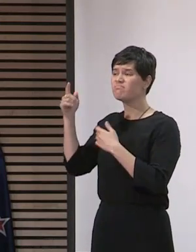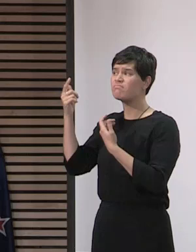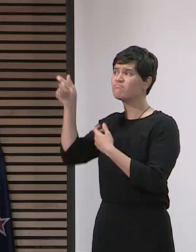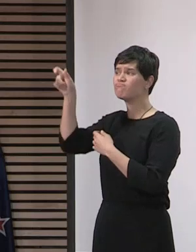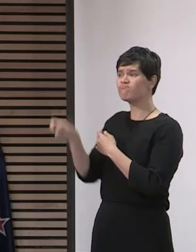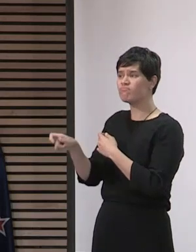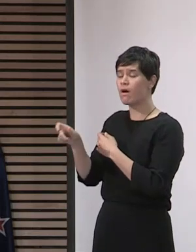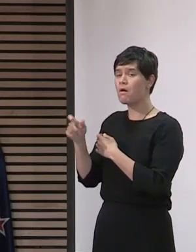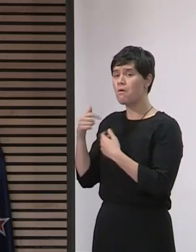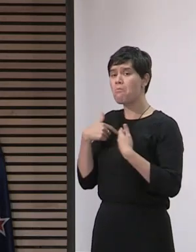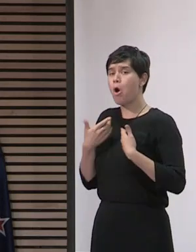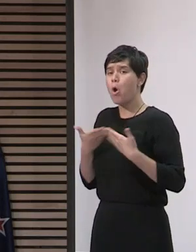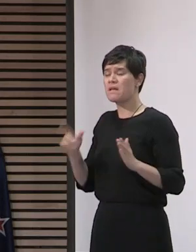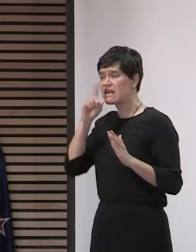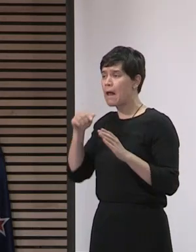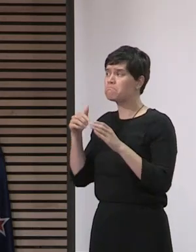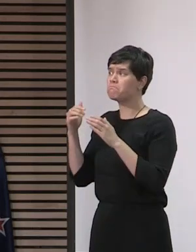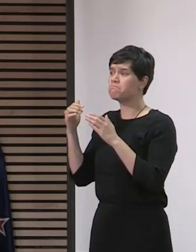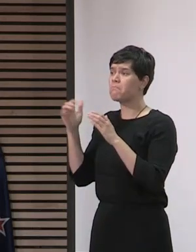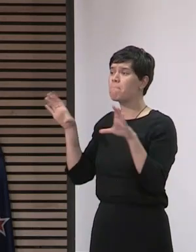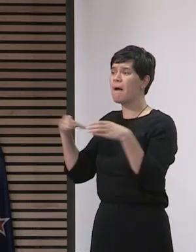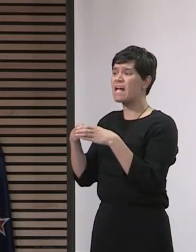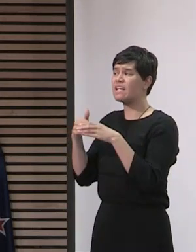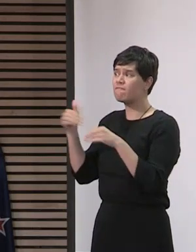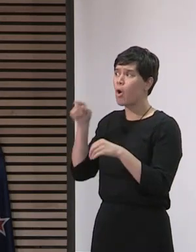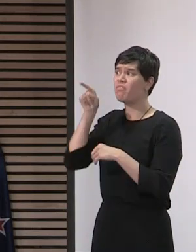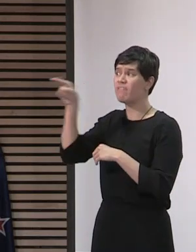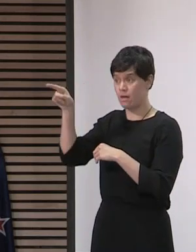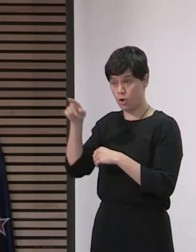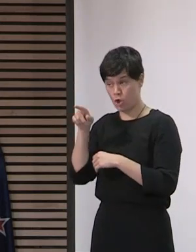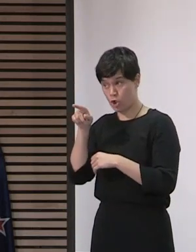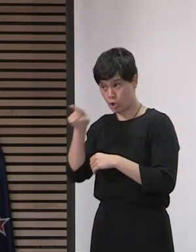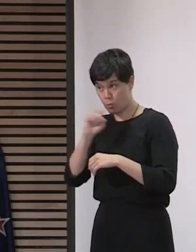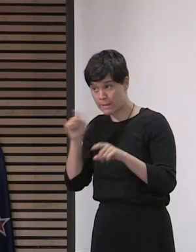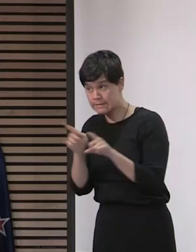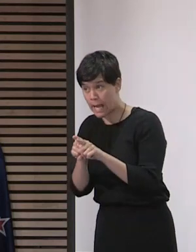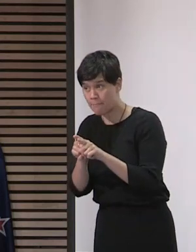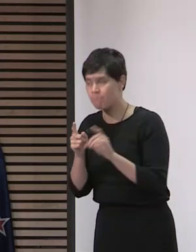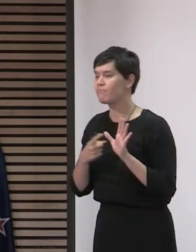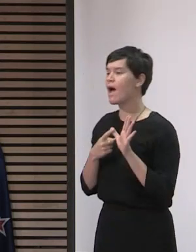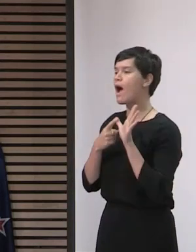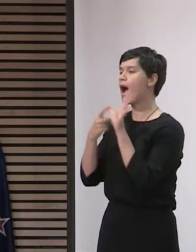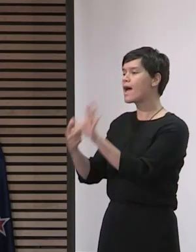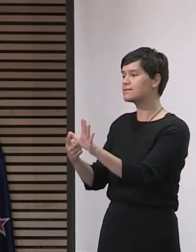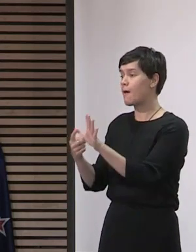One of the things here - I accept that we are moving into a phase where people will be quite focused